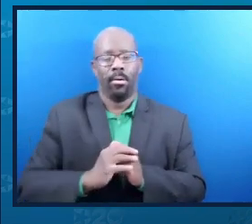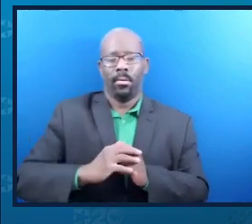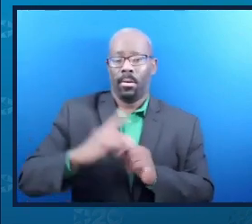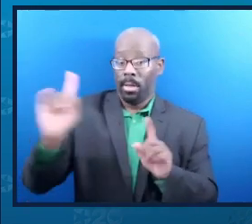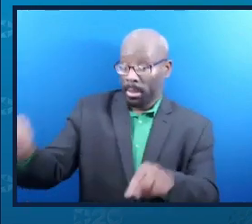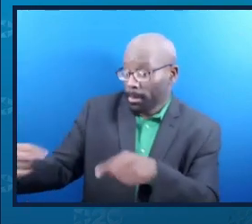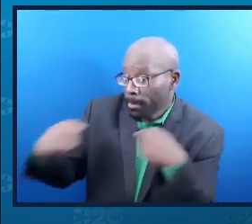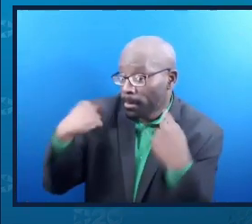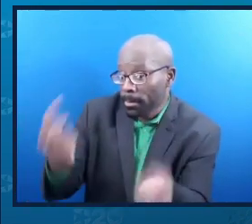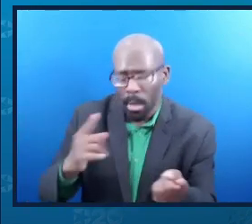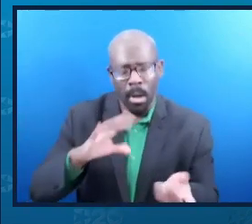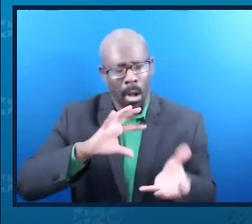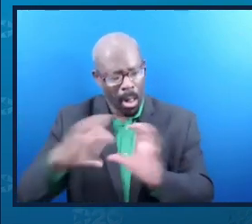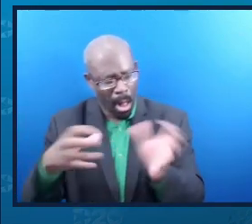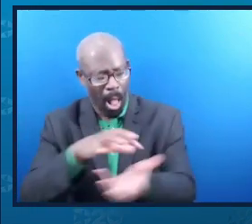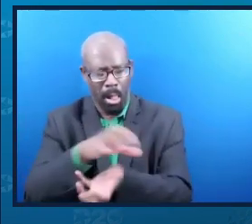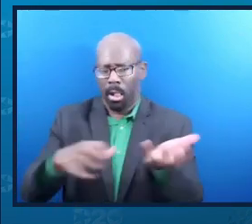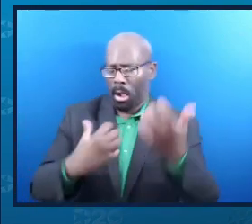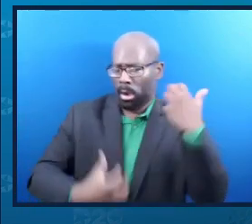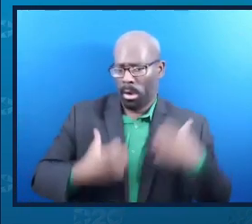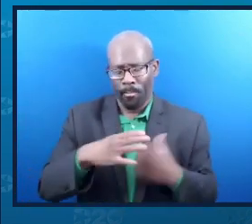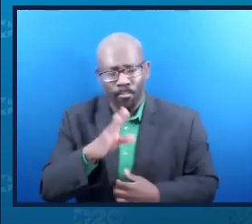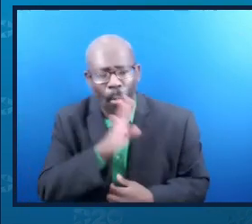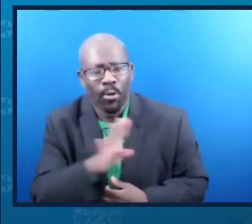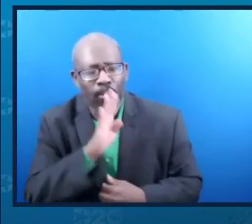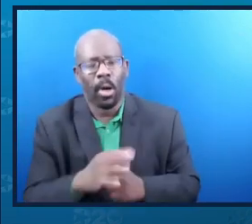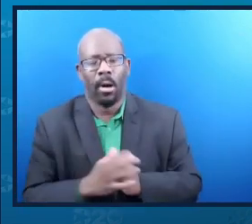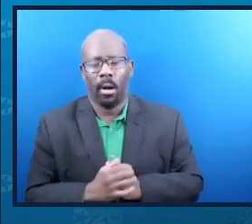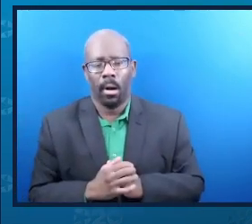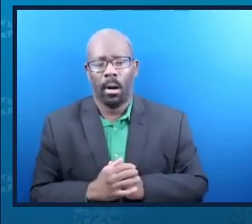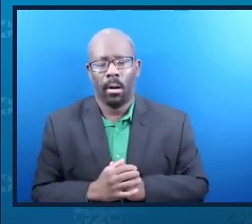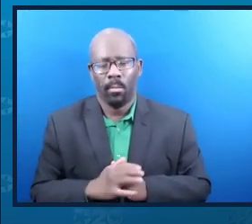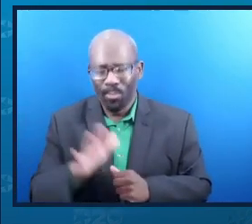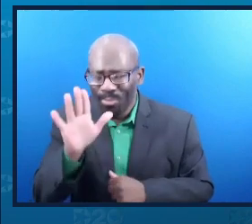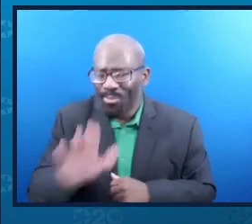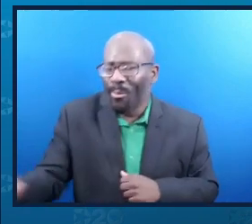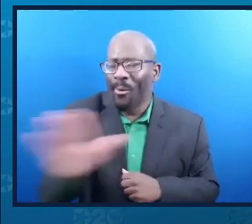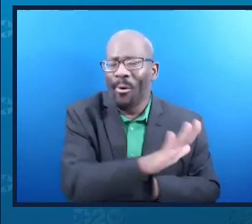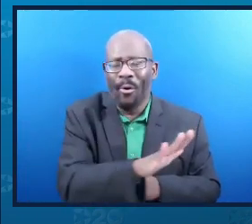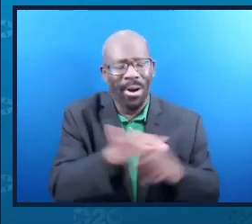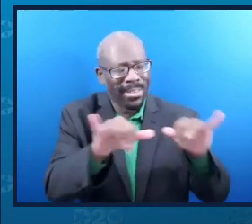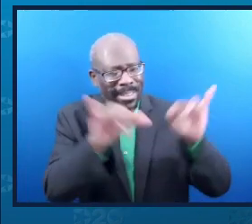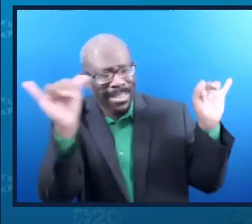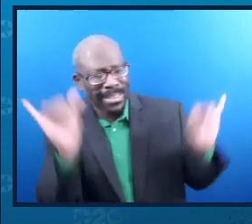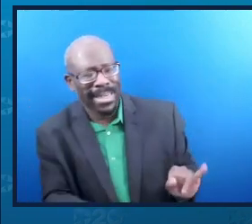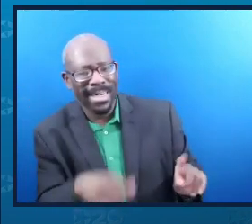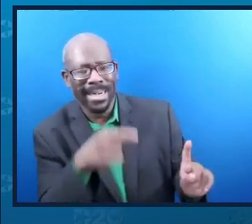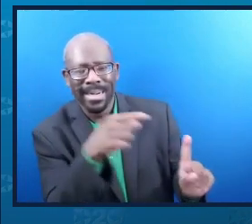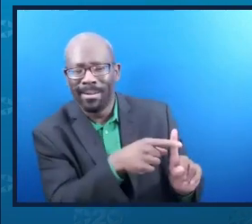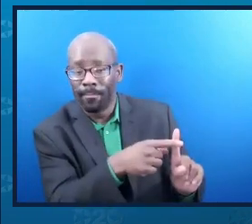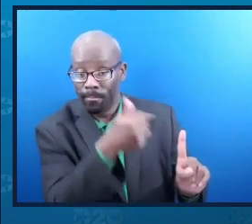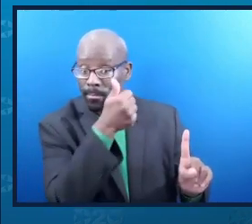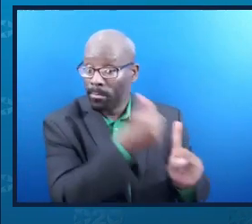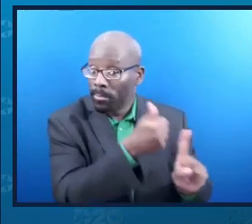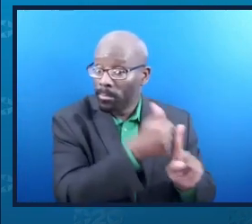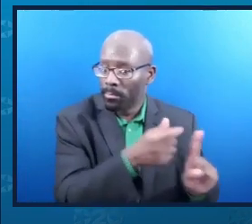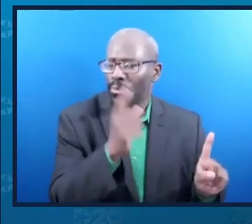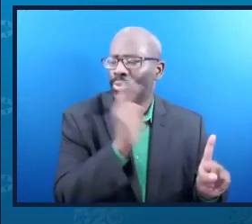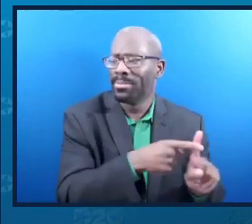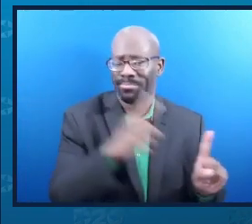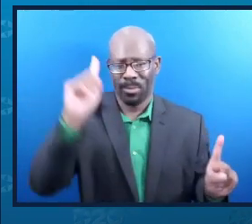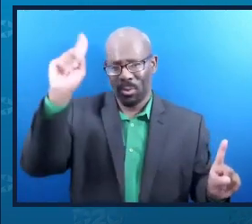FOR ALL ITS MESSINESS, AND